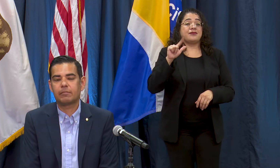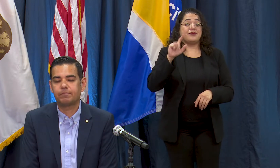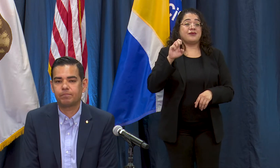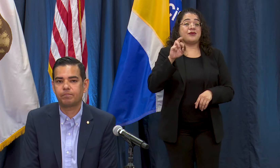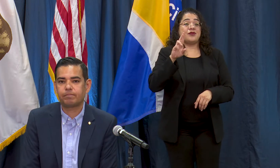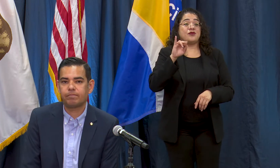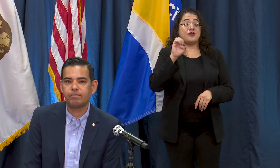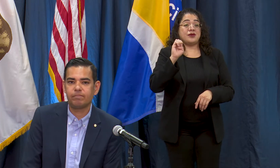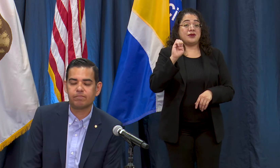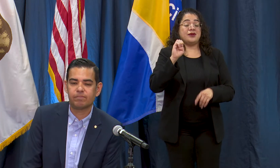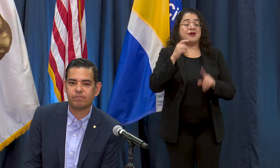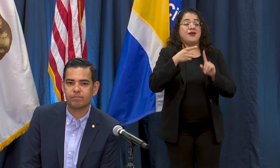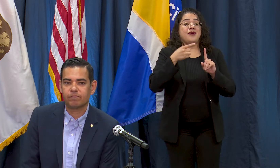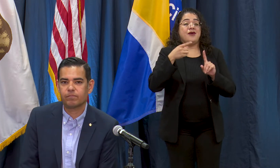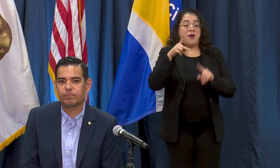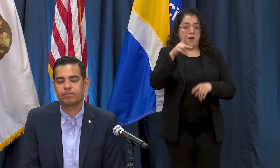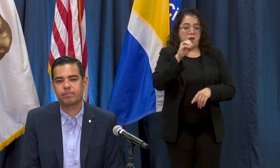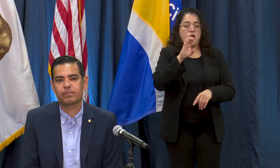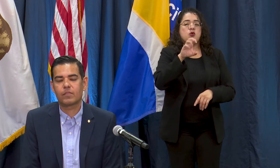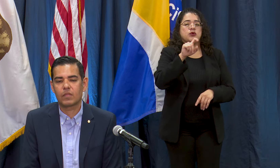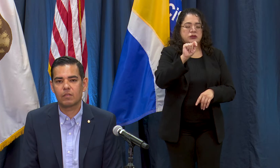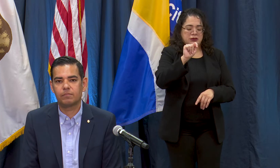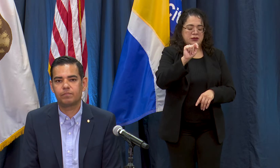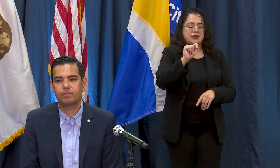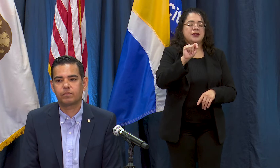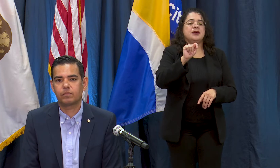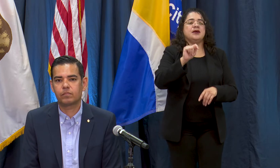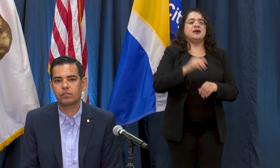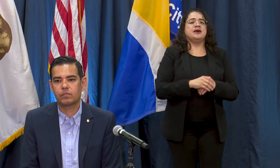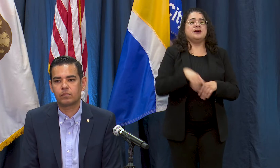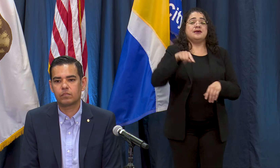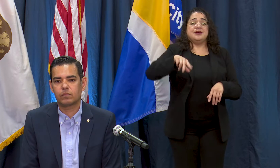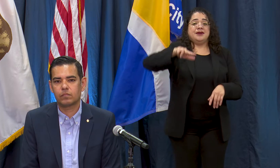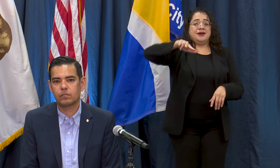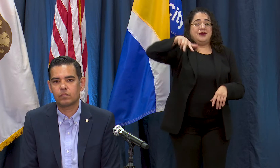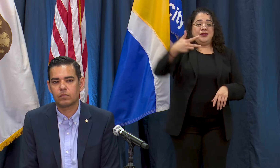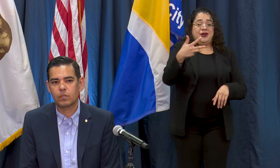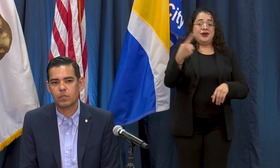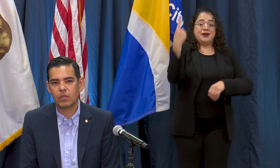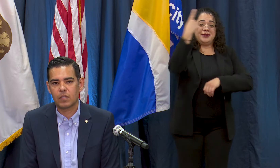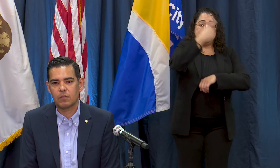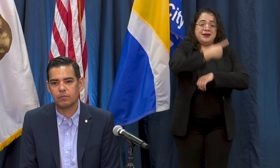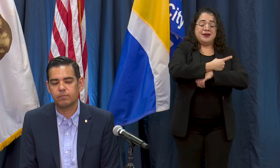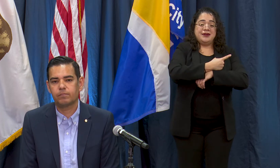Hey there so this is the third day that we've heard about this backlog as a